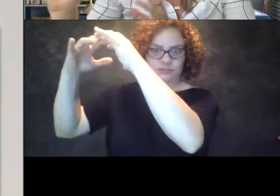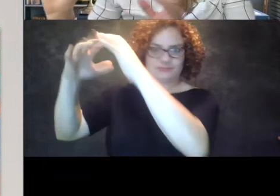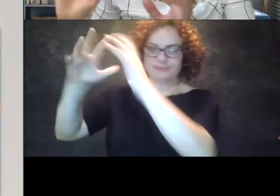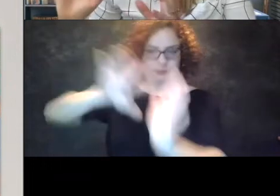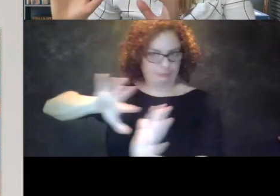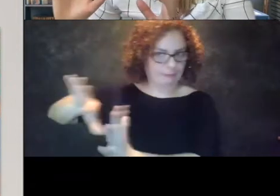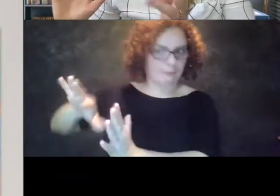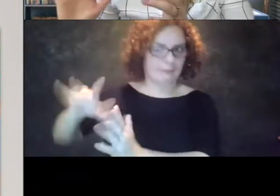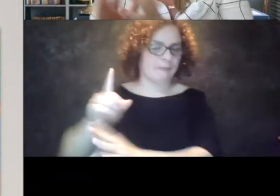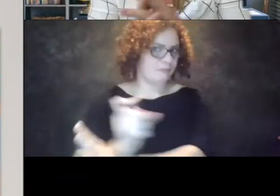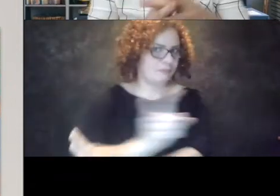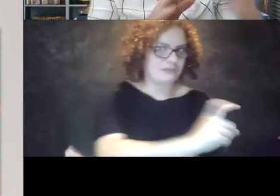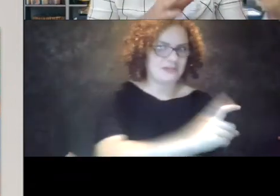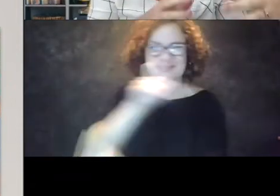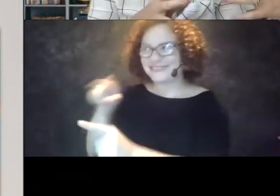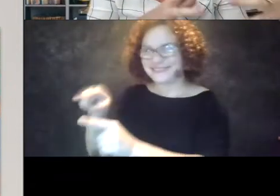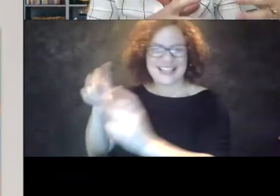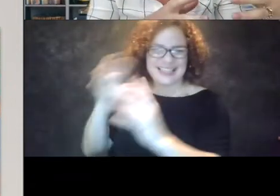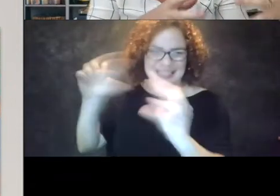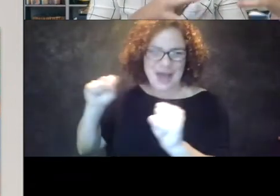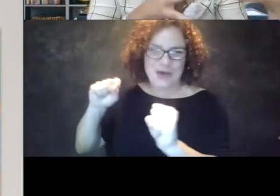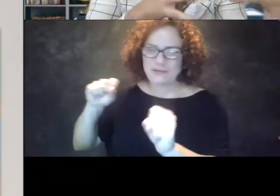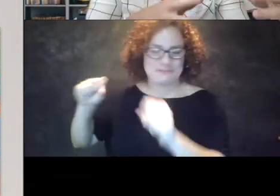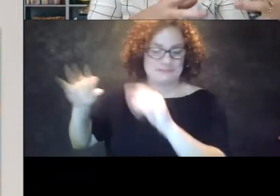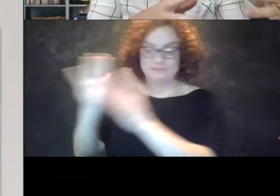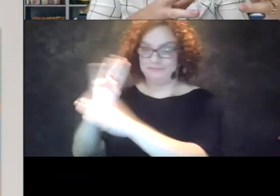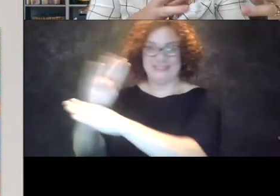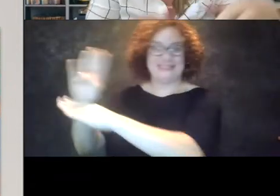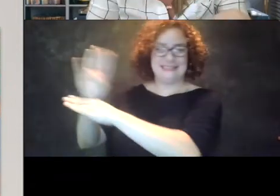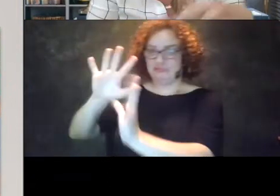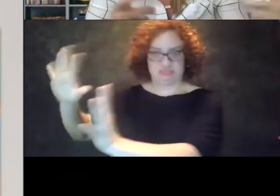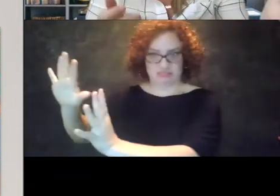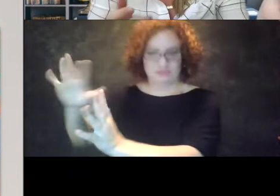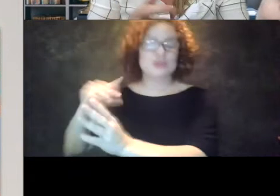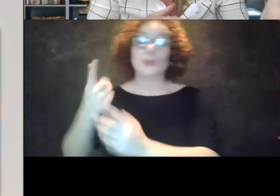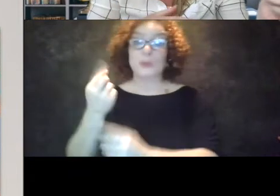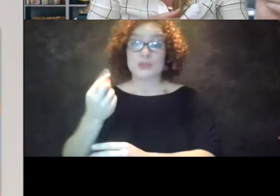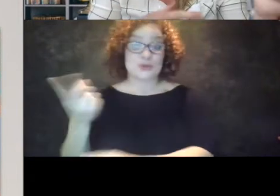moving area. And they would go to a nice quieter area where they would, you know, dance with